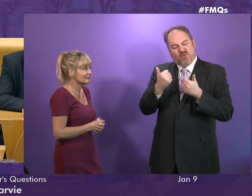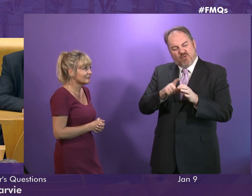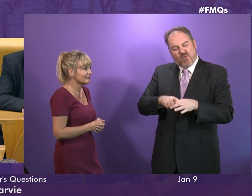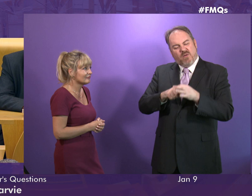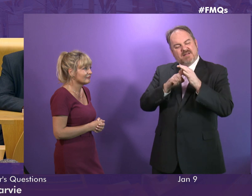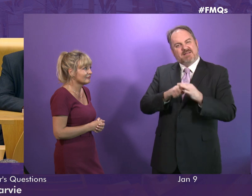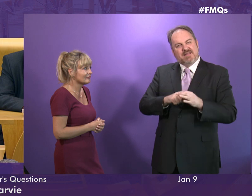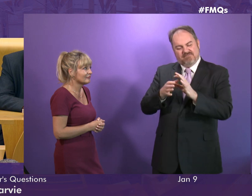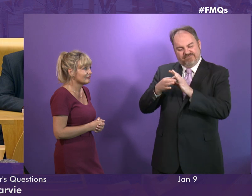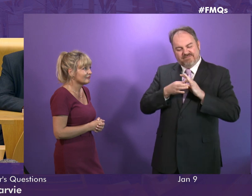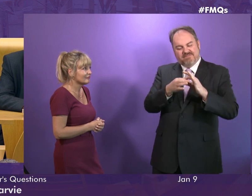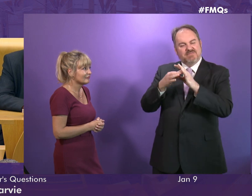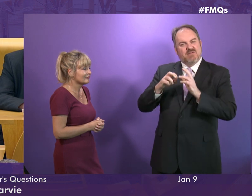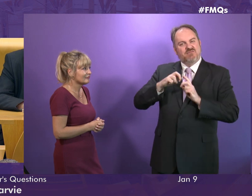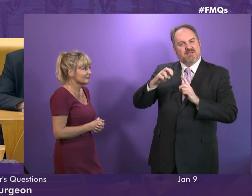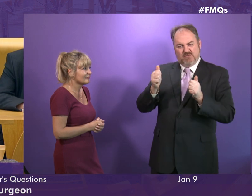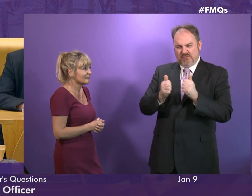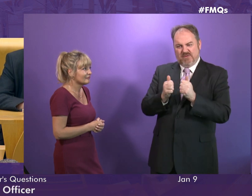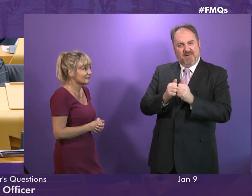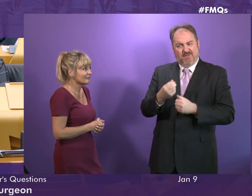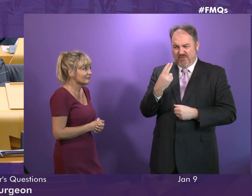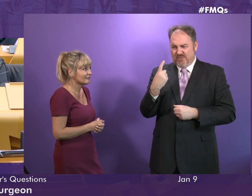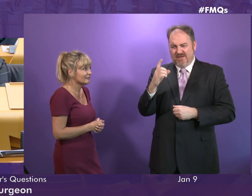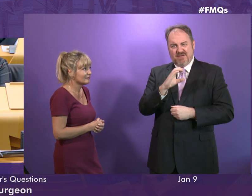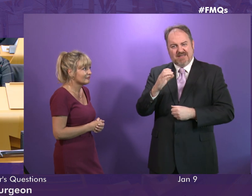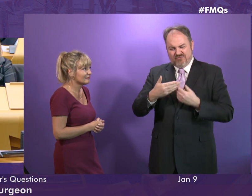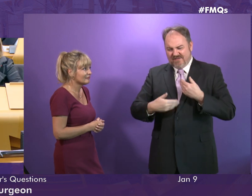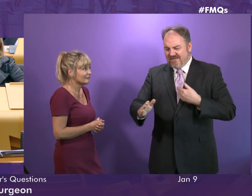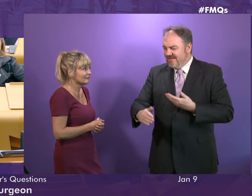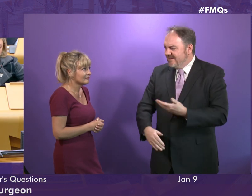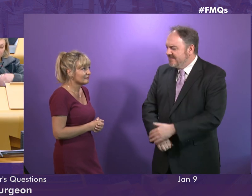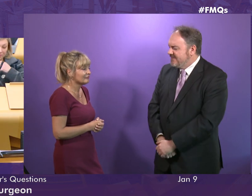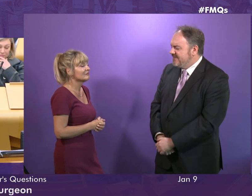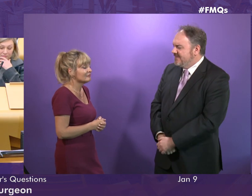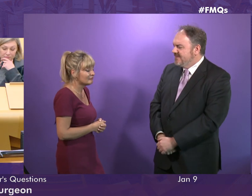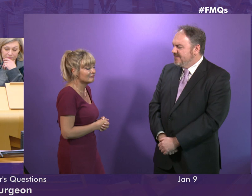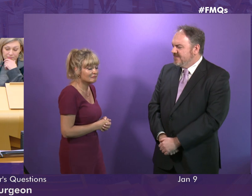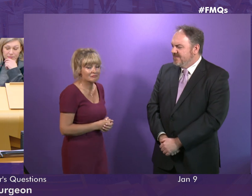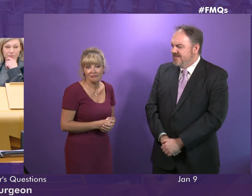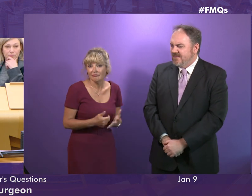network that is fit for the 21st century? The First Minister: We have already taken important action in